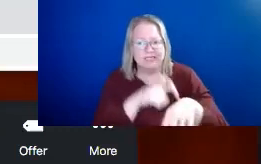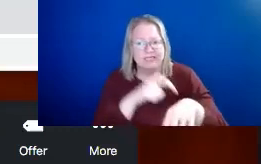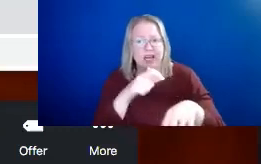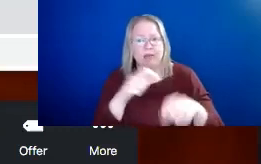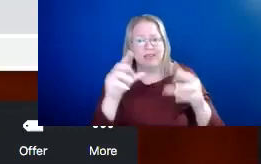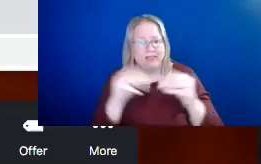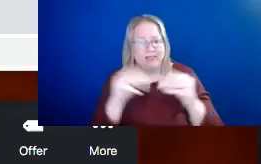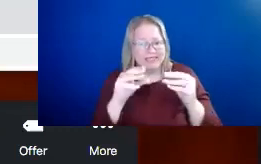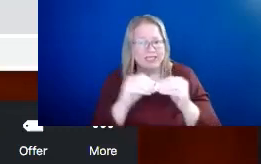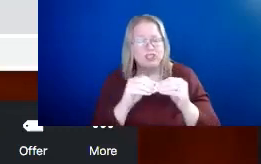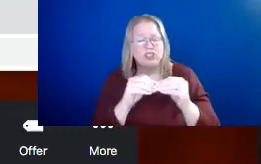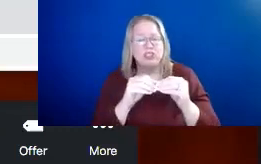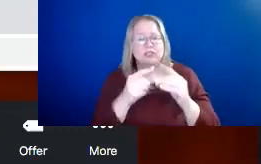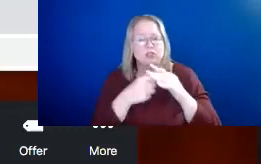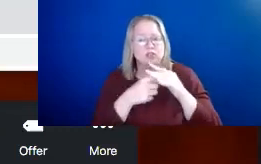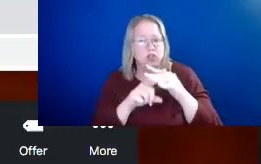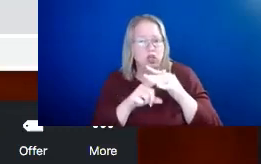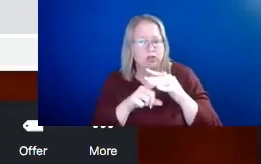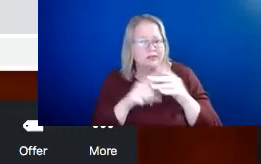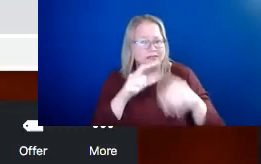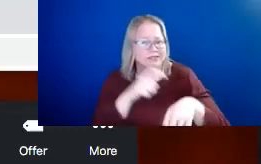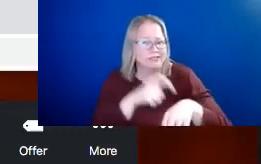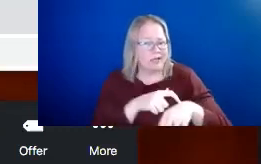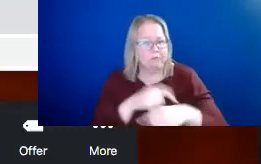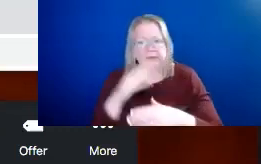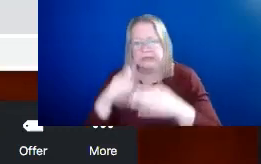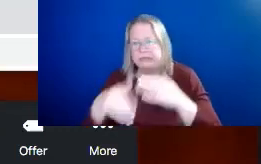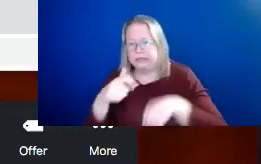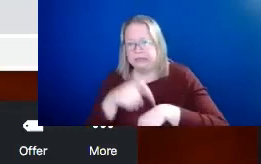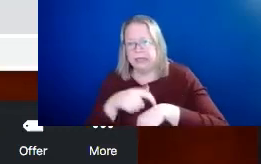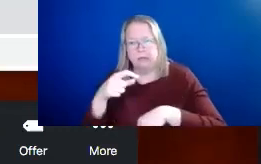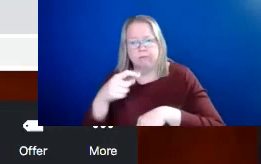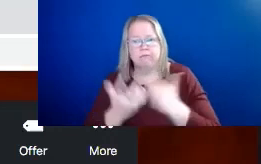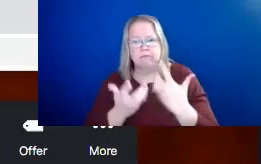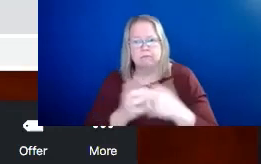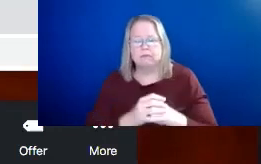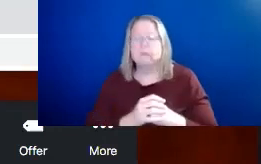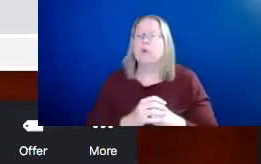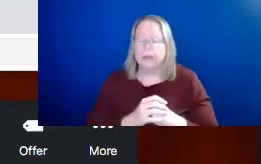and starting on time and 12:47:42 ending on time. 12:47:46 >>RACHAEL DADASIEWICZ: